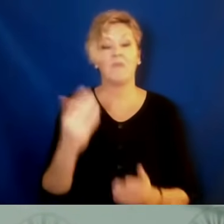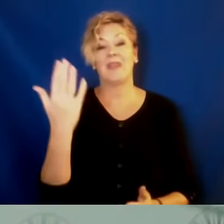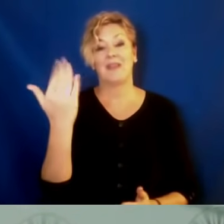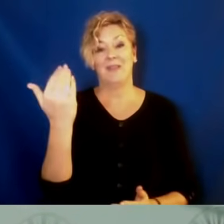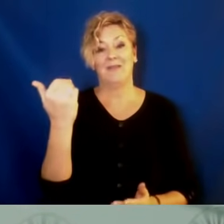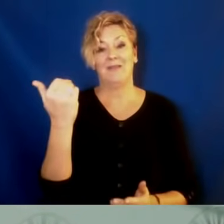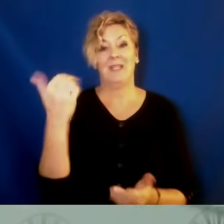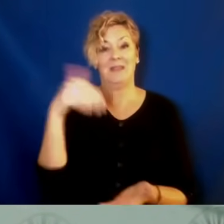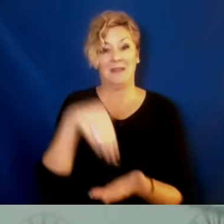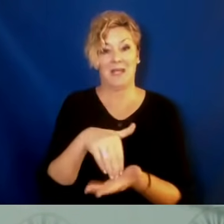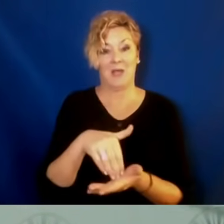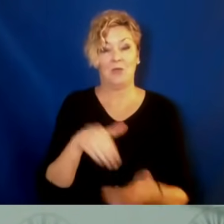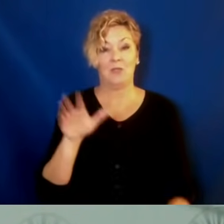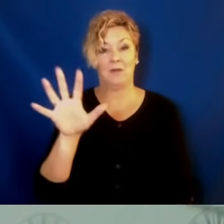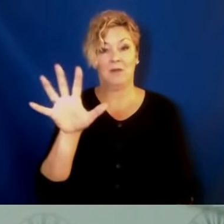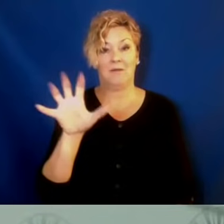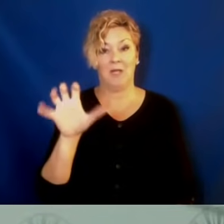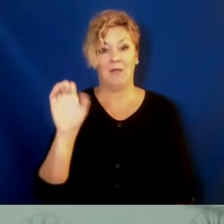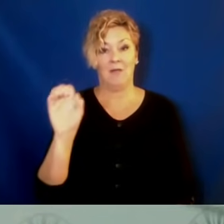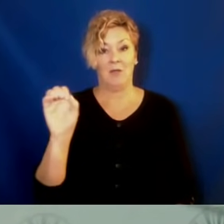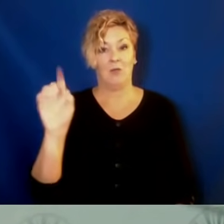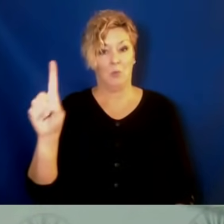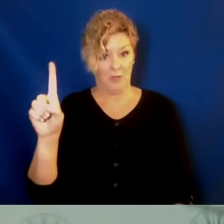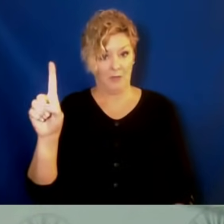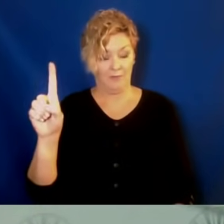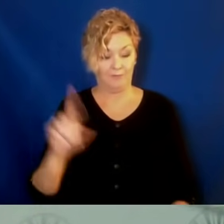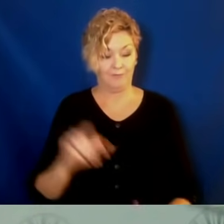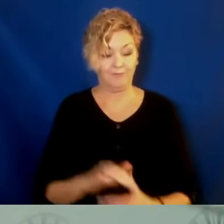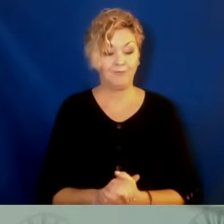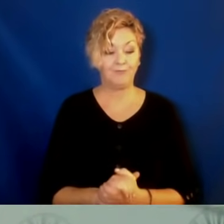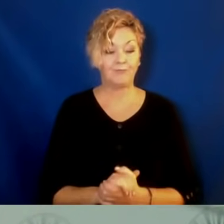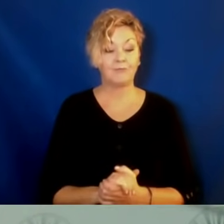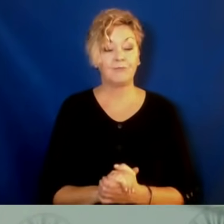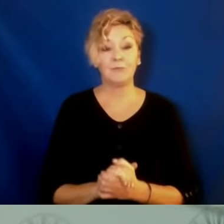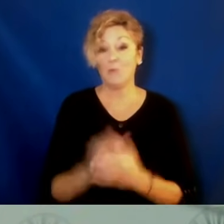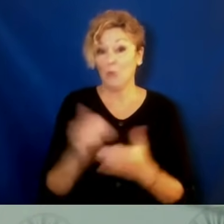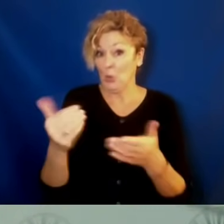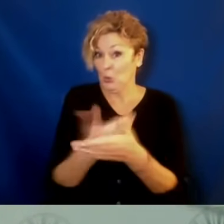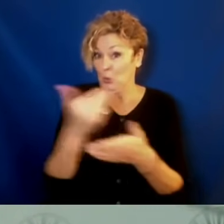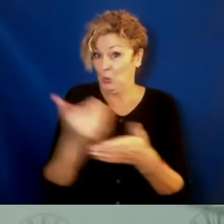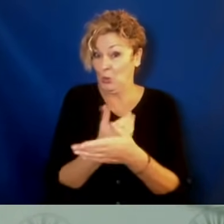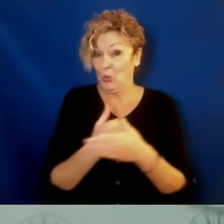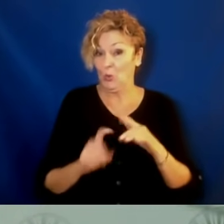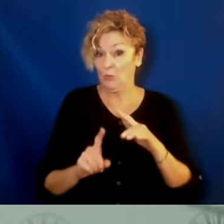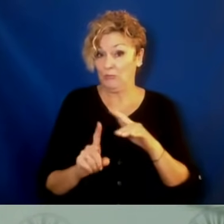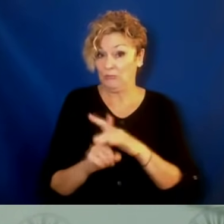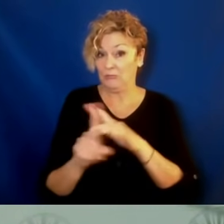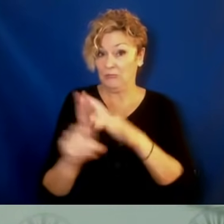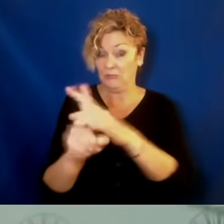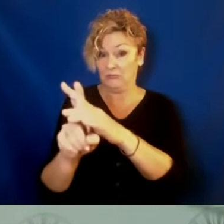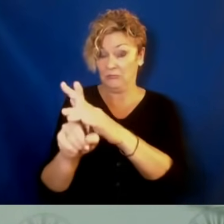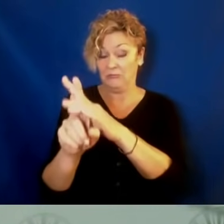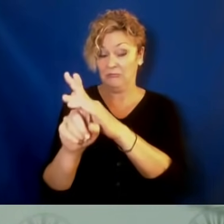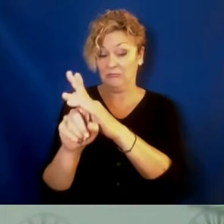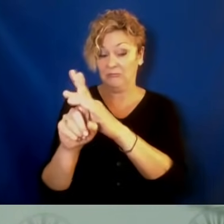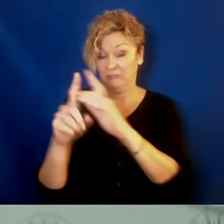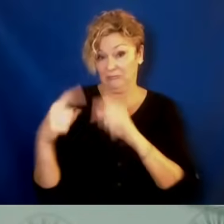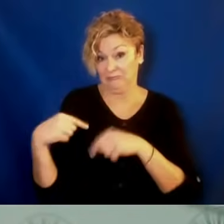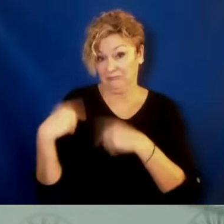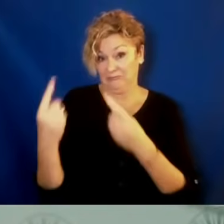being 352 new diagnoses of COVID-19. For Saturday to Sunday, there were 389 new cases and from Sunday to Monday, 379 new cases.